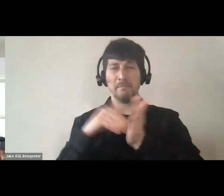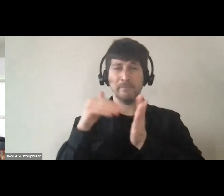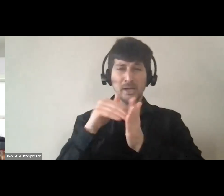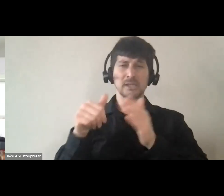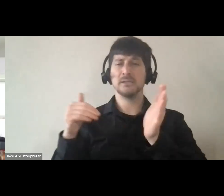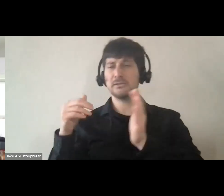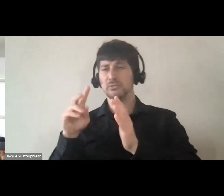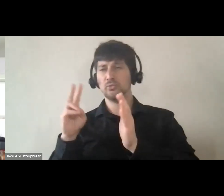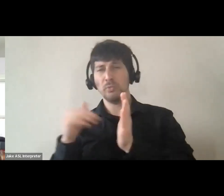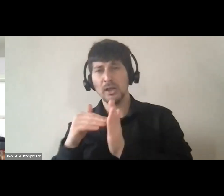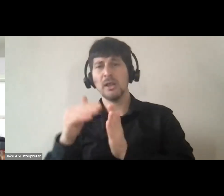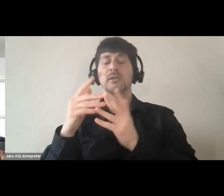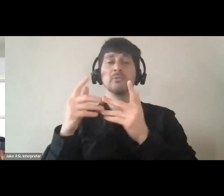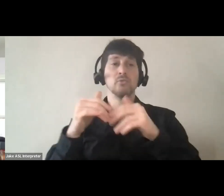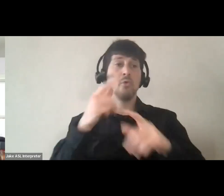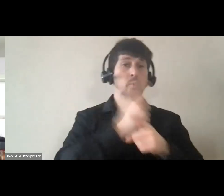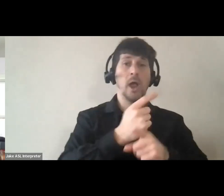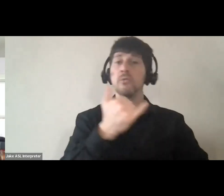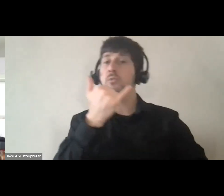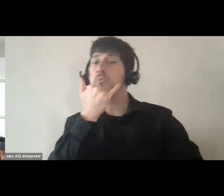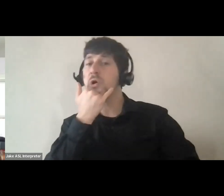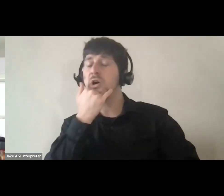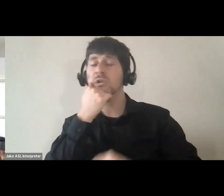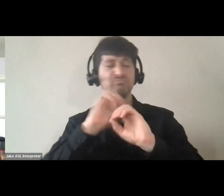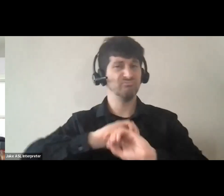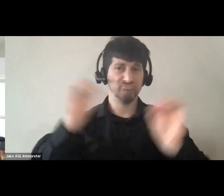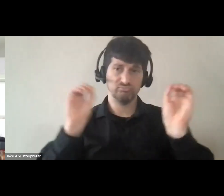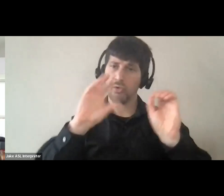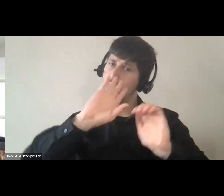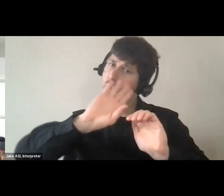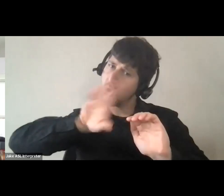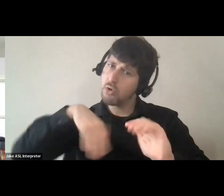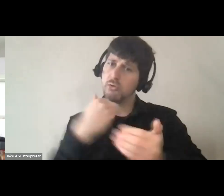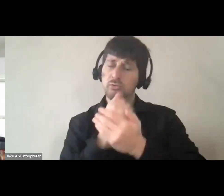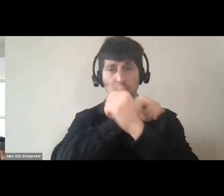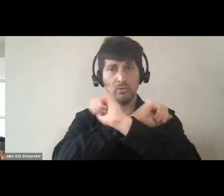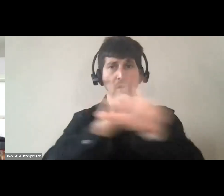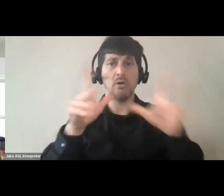Some by millions of people. There are no right or wrong languages.